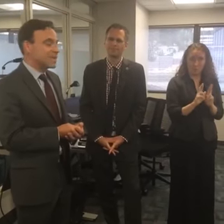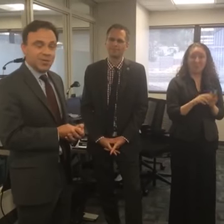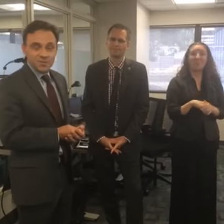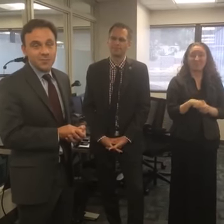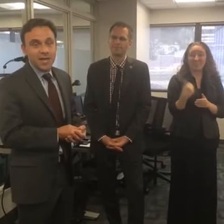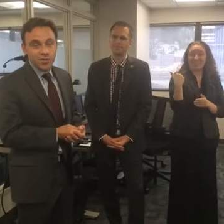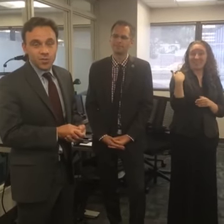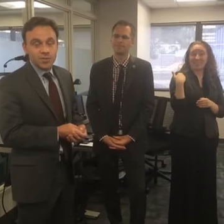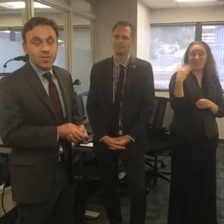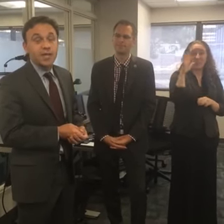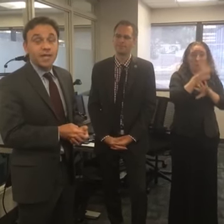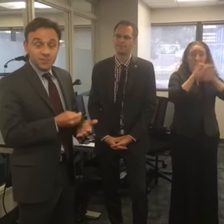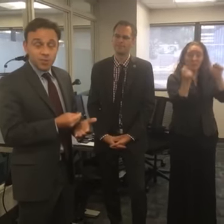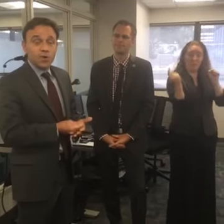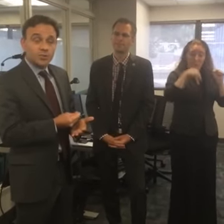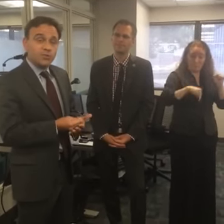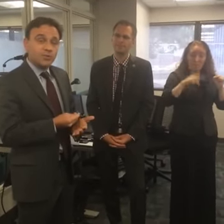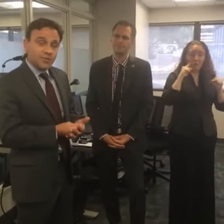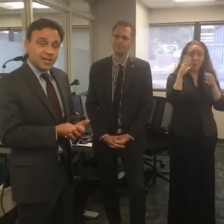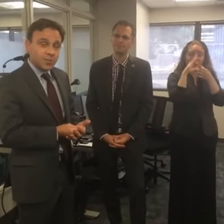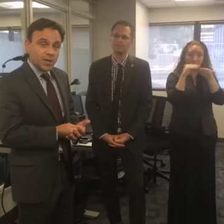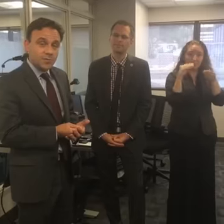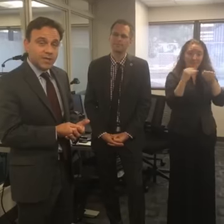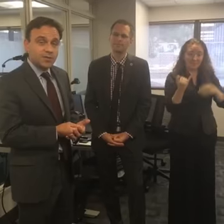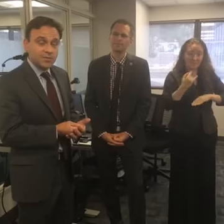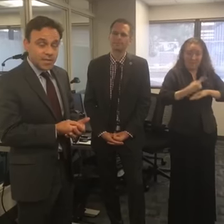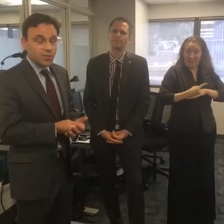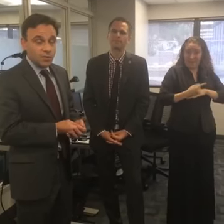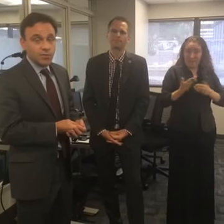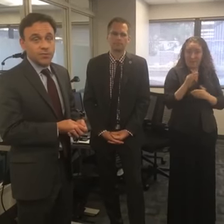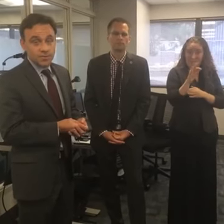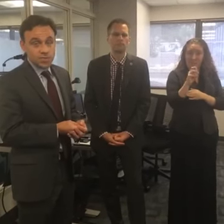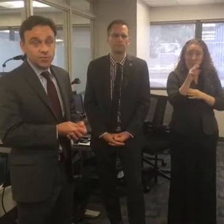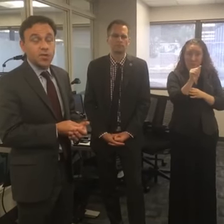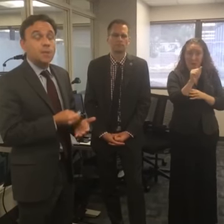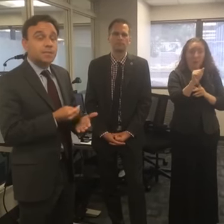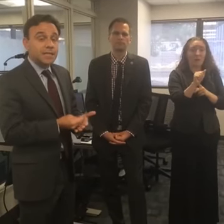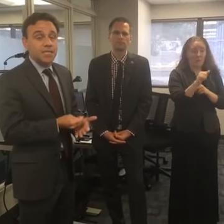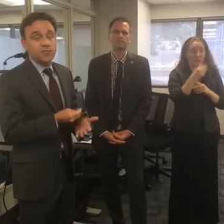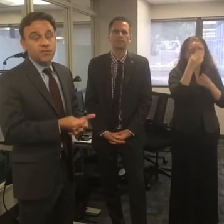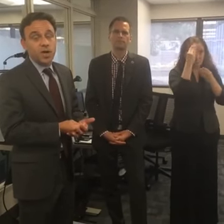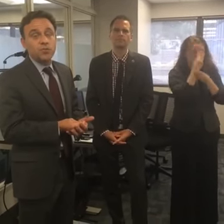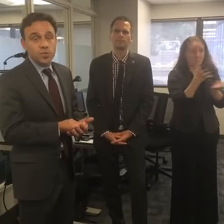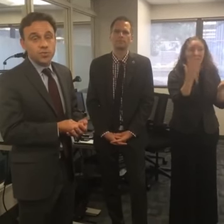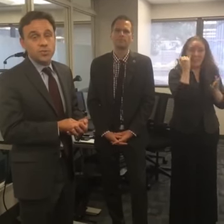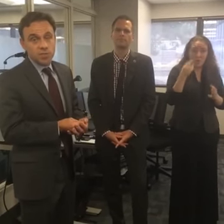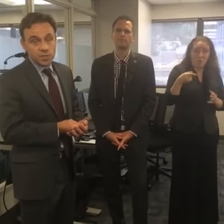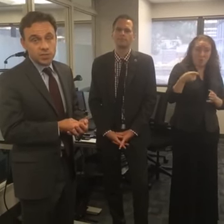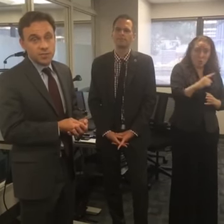here at FEMA Headquarters, if you are told to evacuate by your state or local officials, please, follow those instructions.